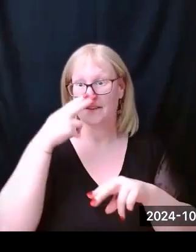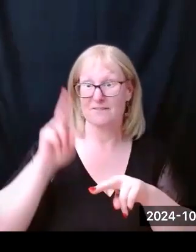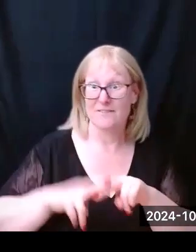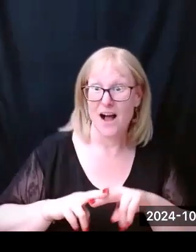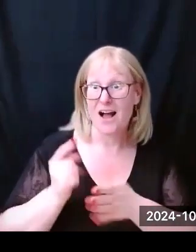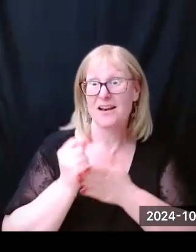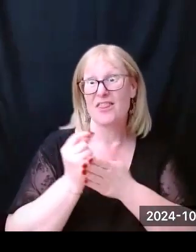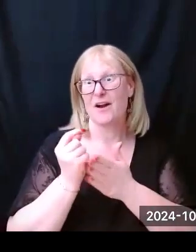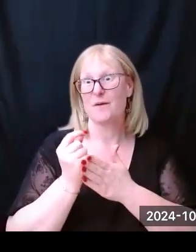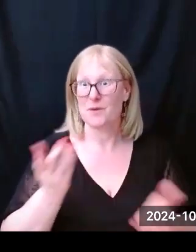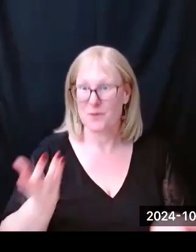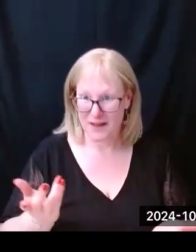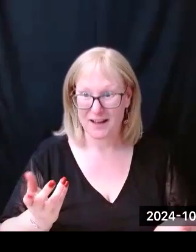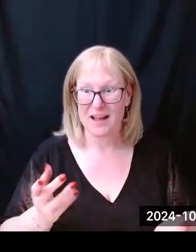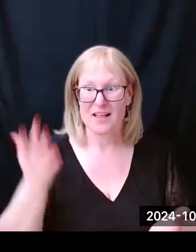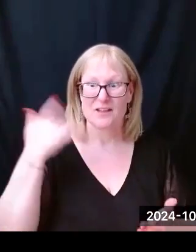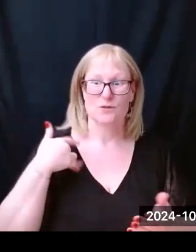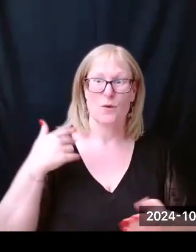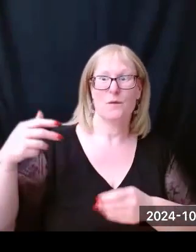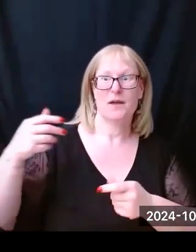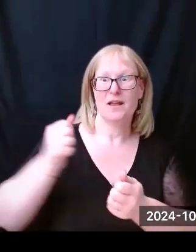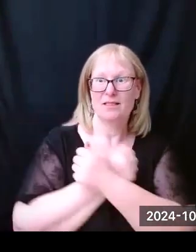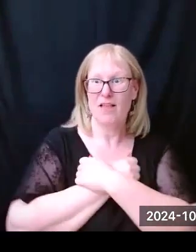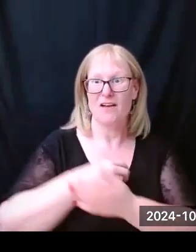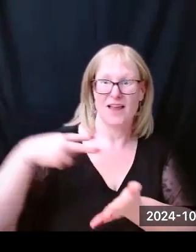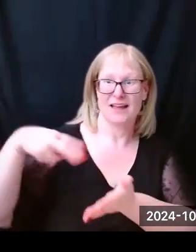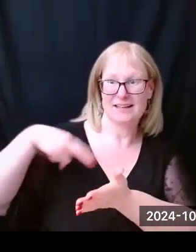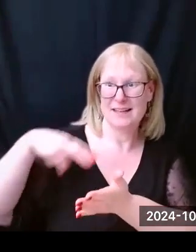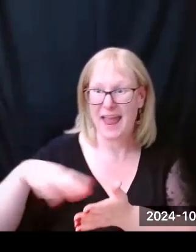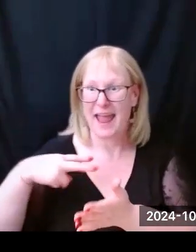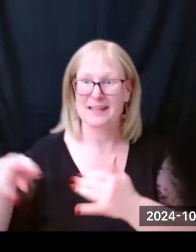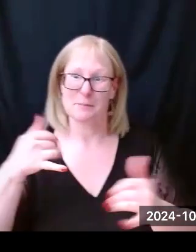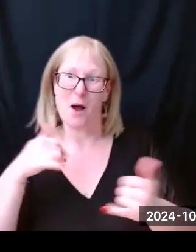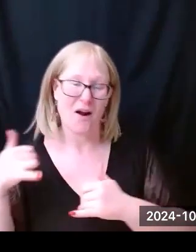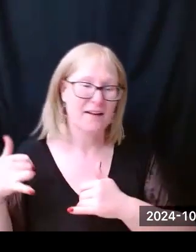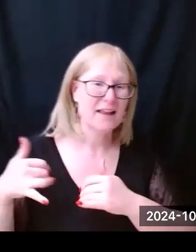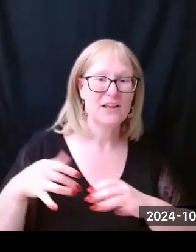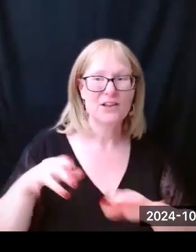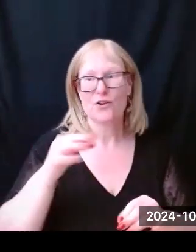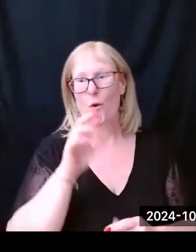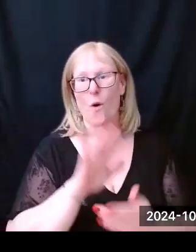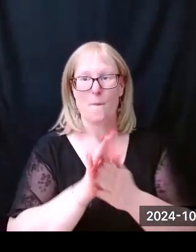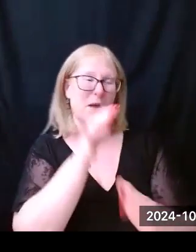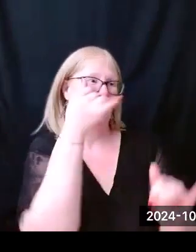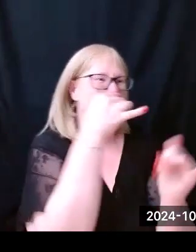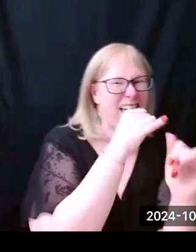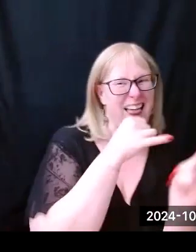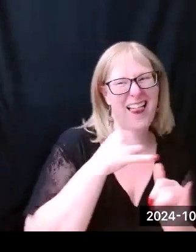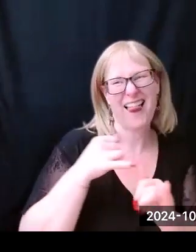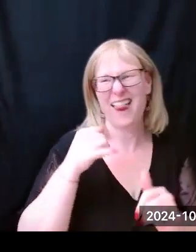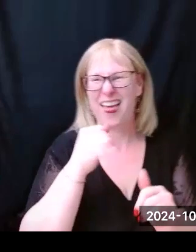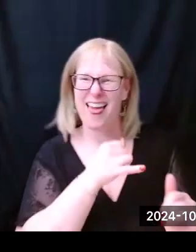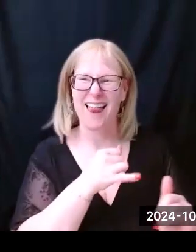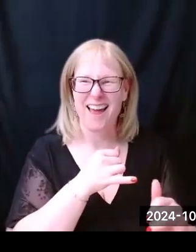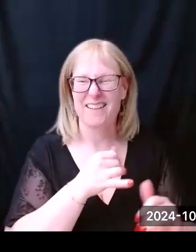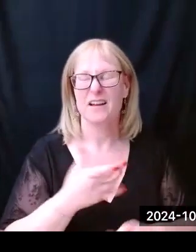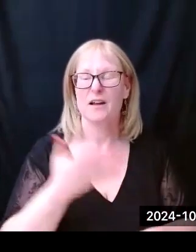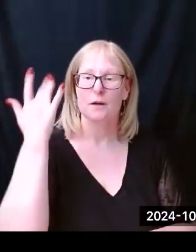That's why we love things like dance parties or improv or just getting silly. Because sometimes when we explore and we bring that sense of curiosity,